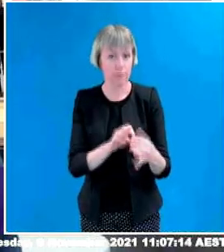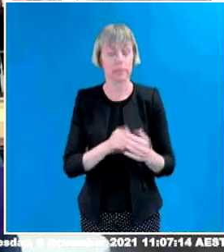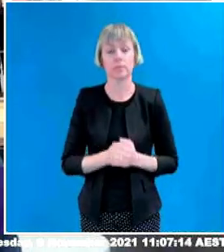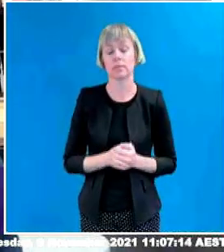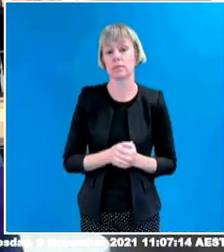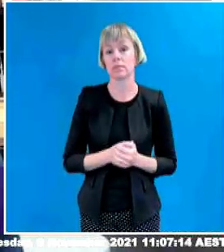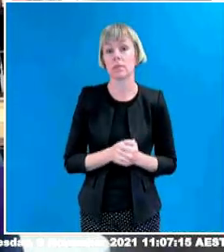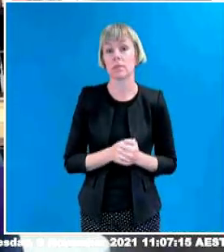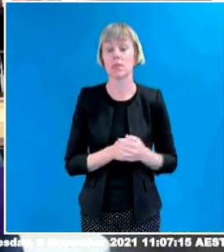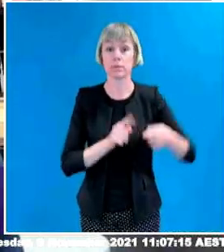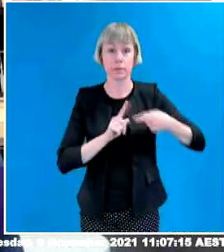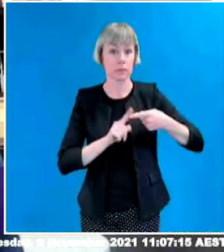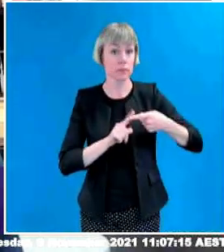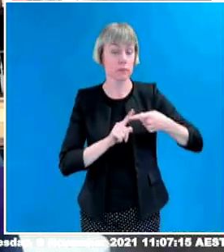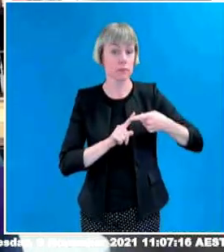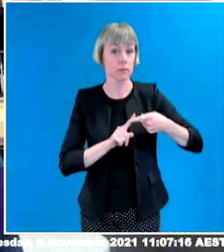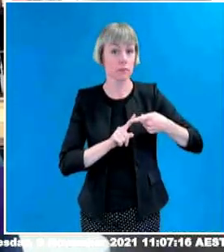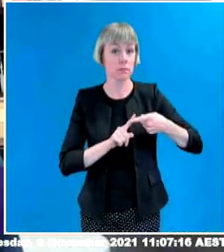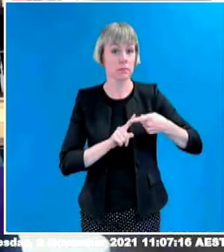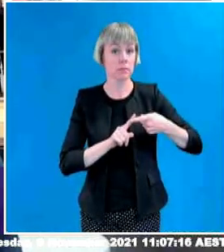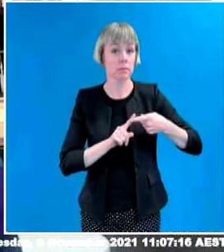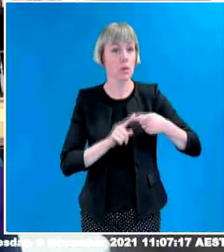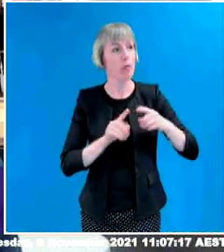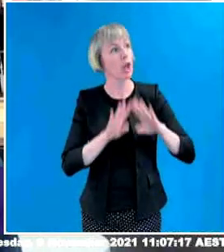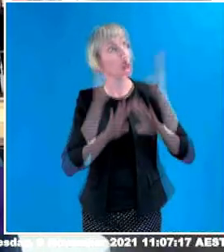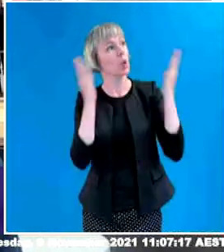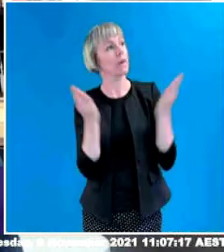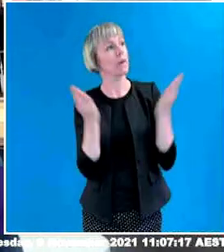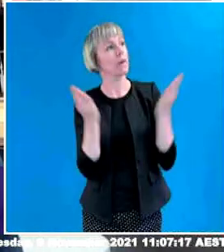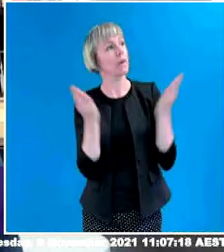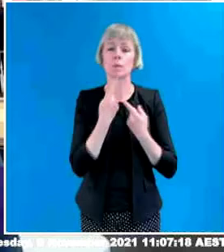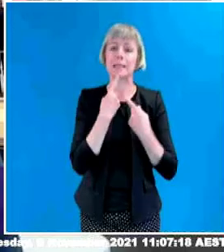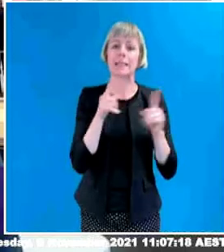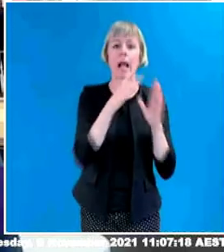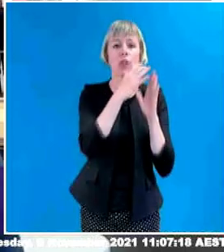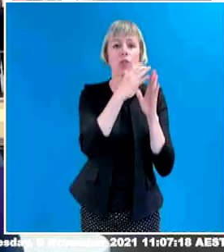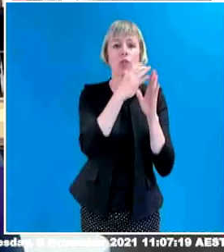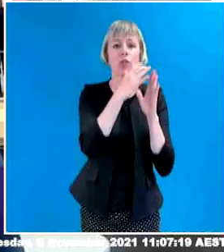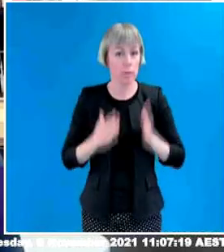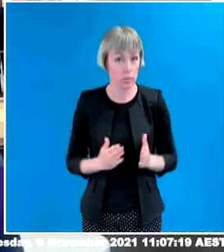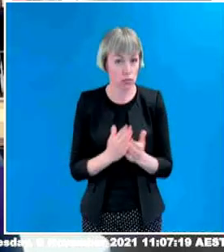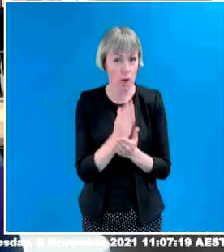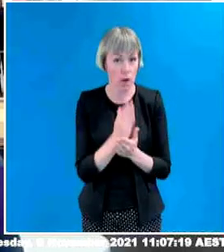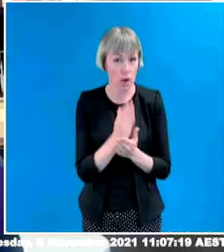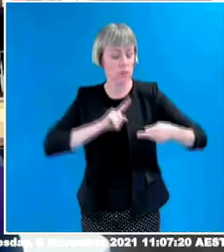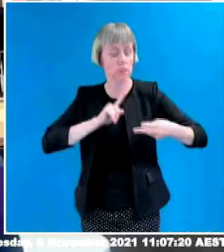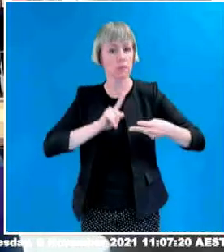Human Rights, so the Universal Declaration of Human Rights, the International Covenant on Economic, Social and Cultural Rights, the